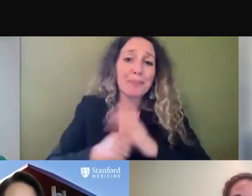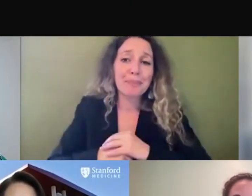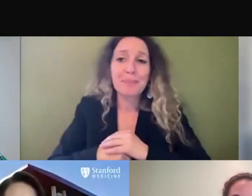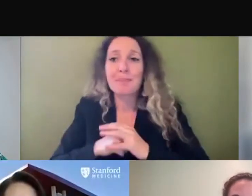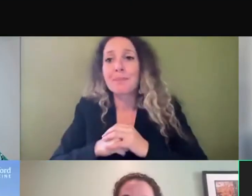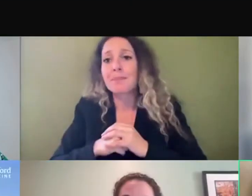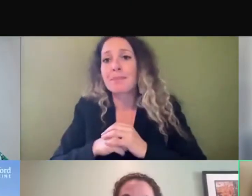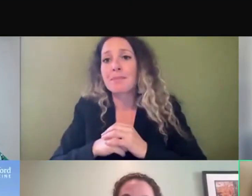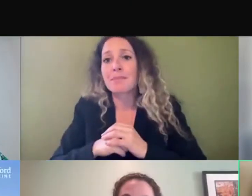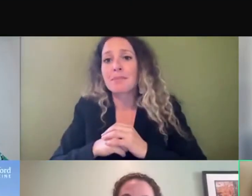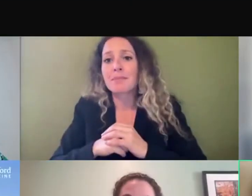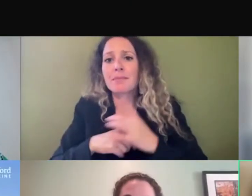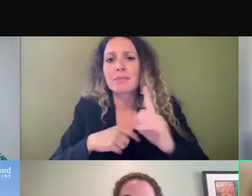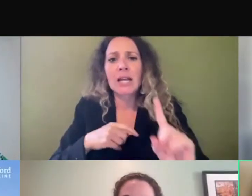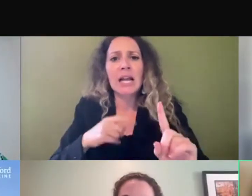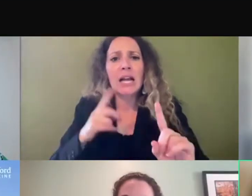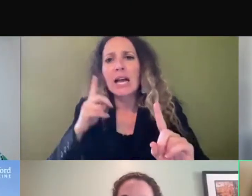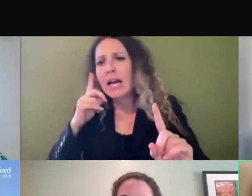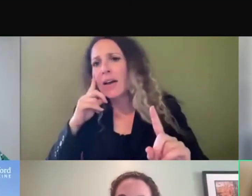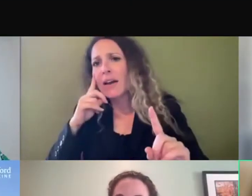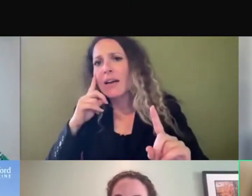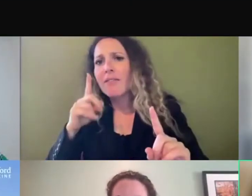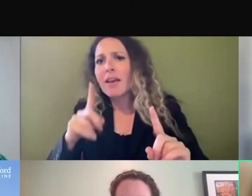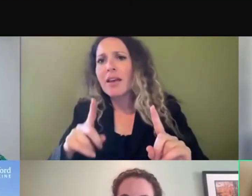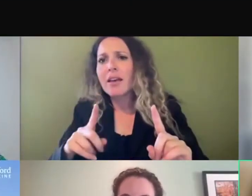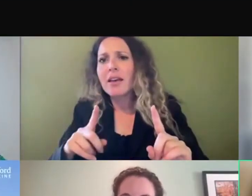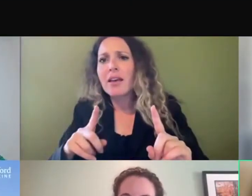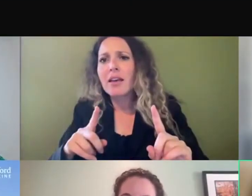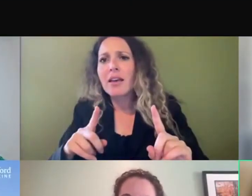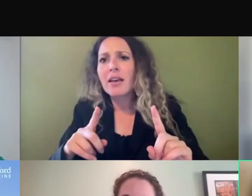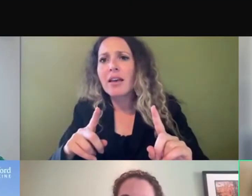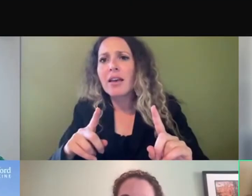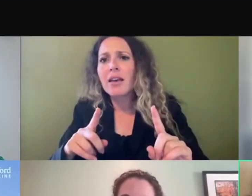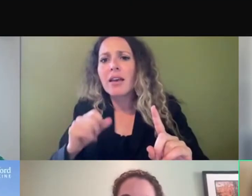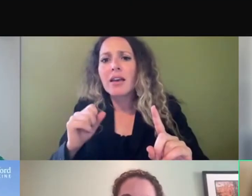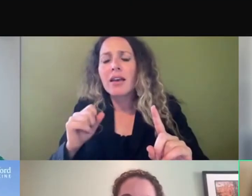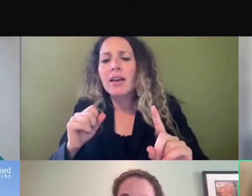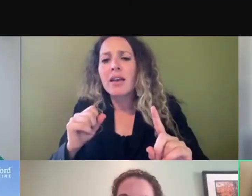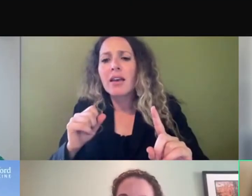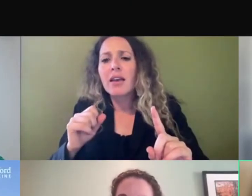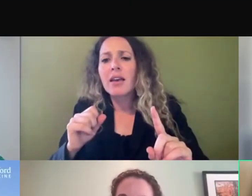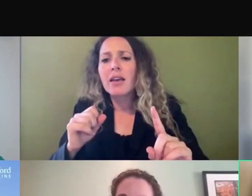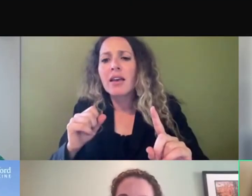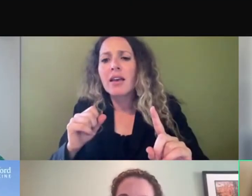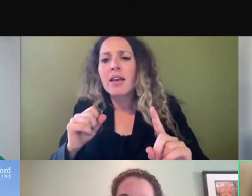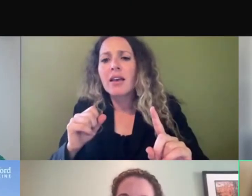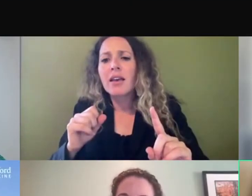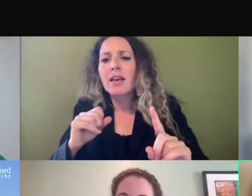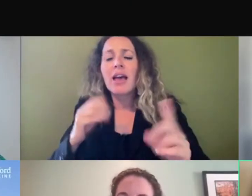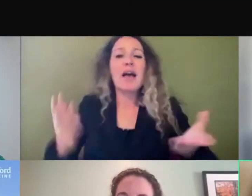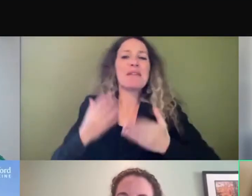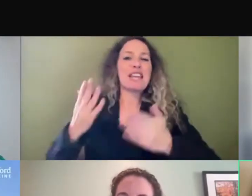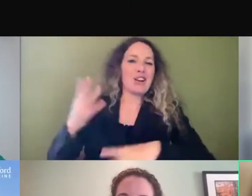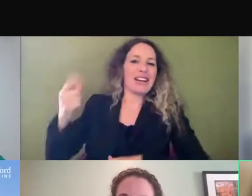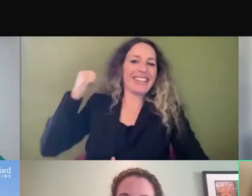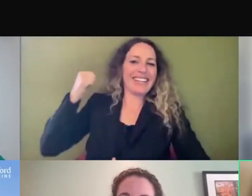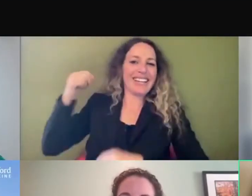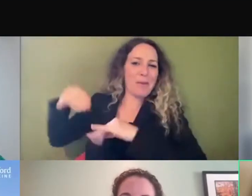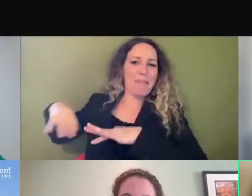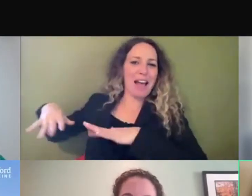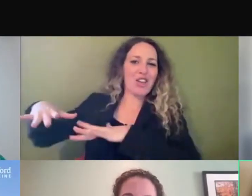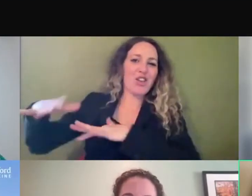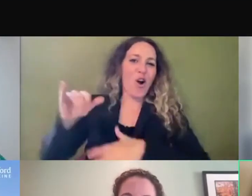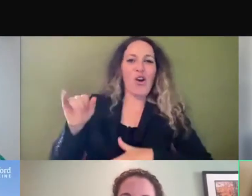little. Peter Poullos: I'm out here in the backyard thinking Malathi was going